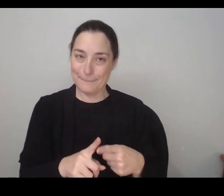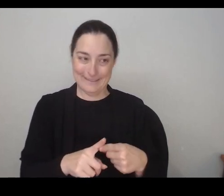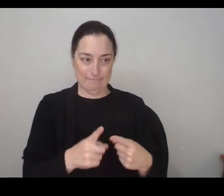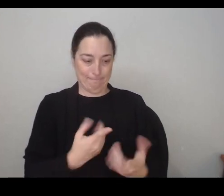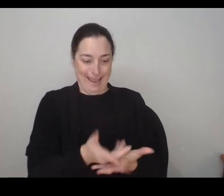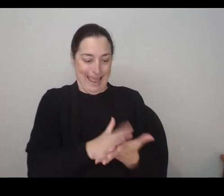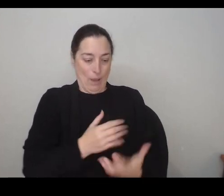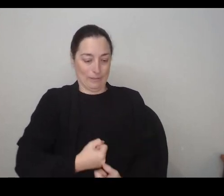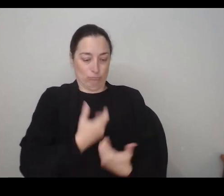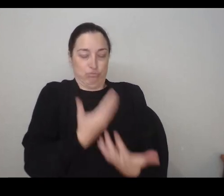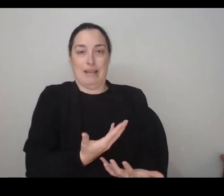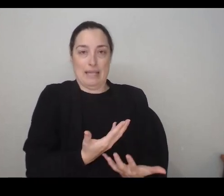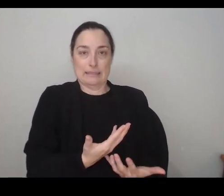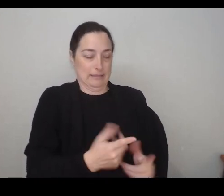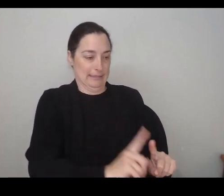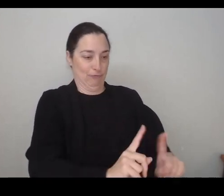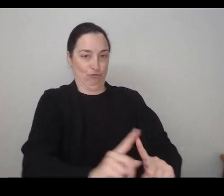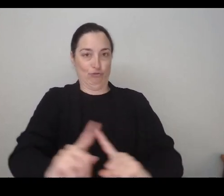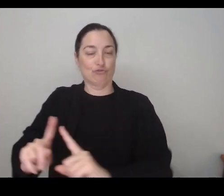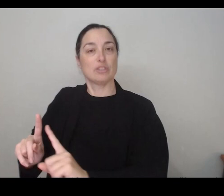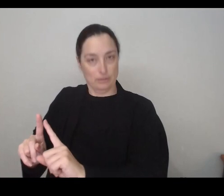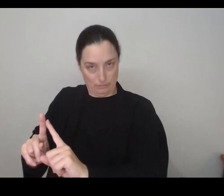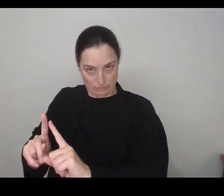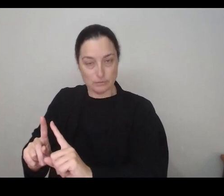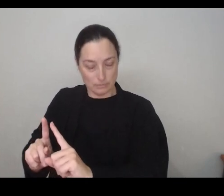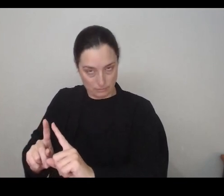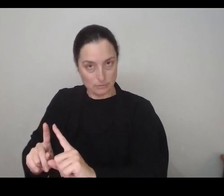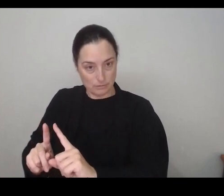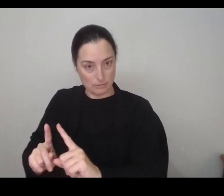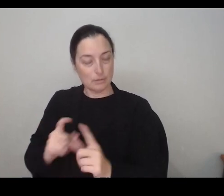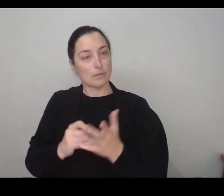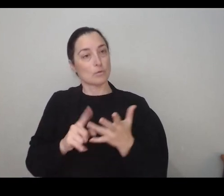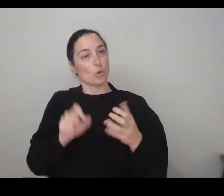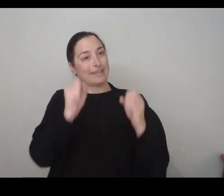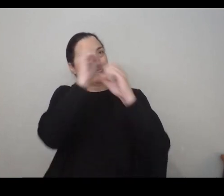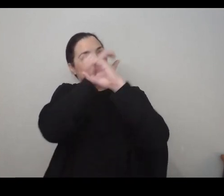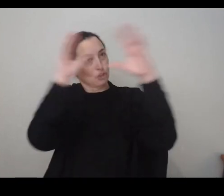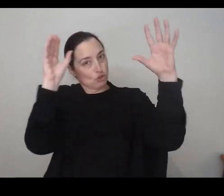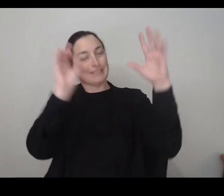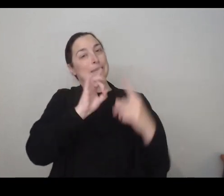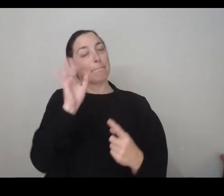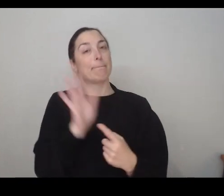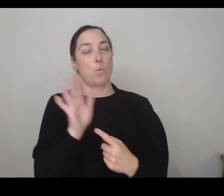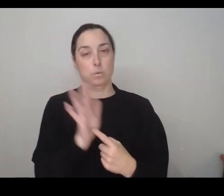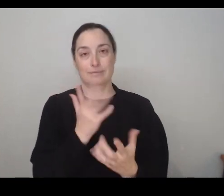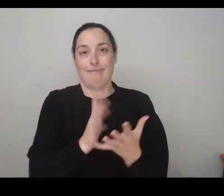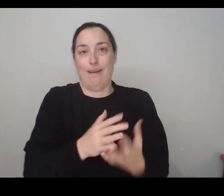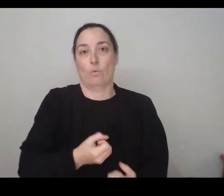what you see and so on. So that this vision is quite important. You have to consider that, for example,